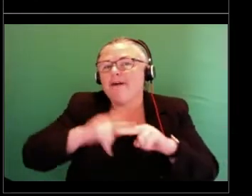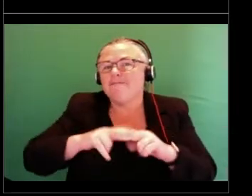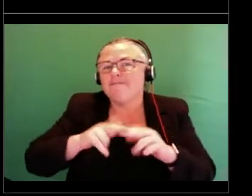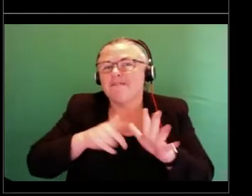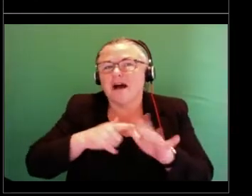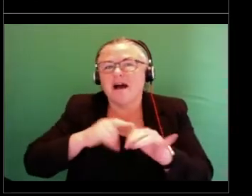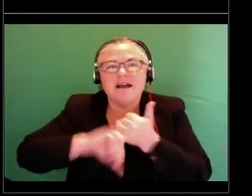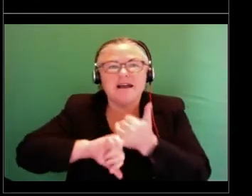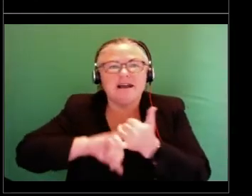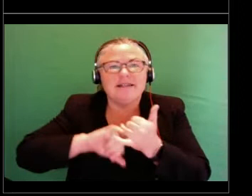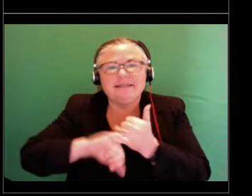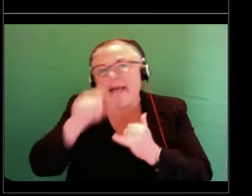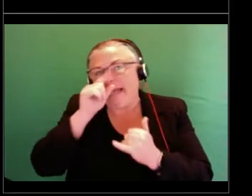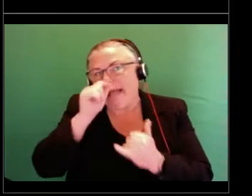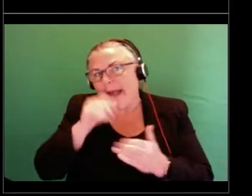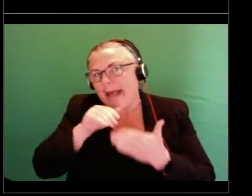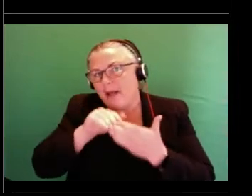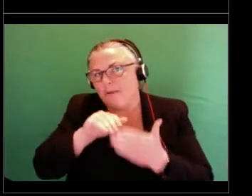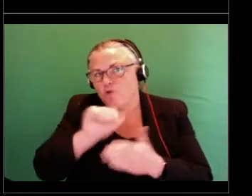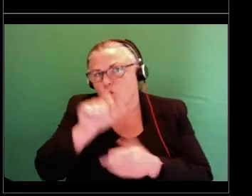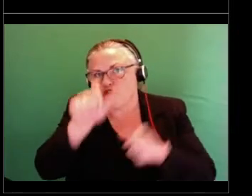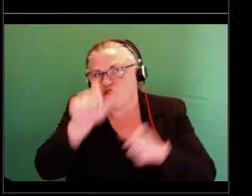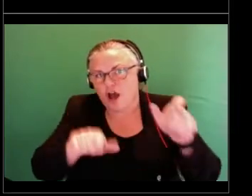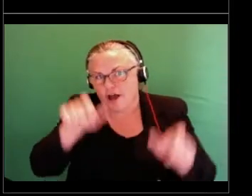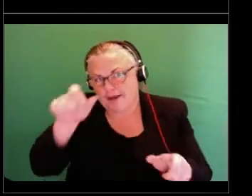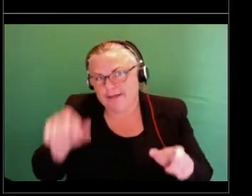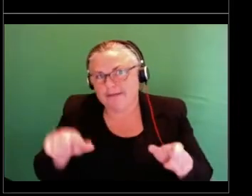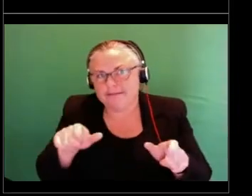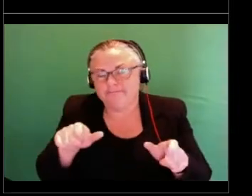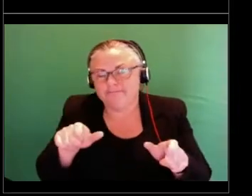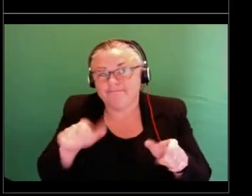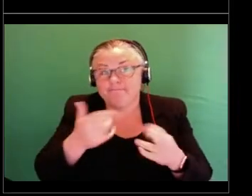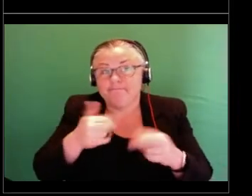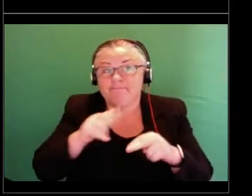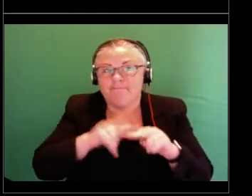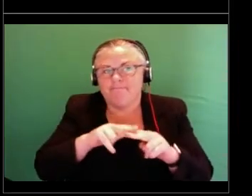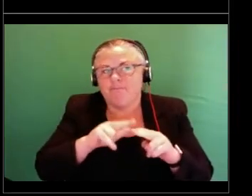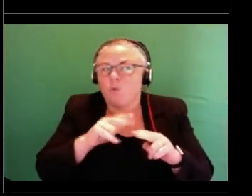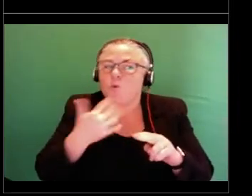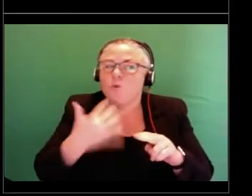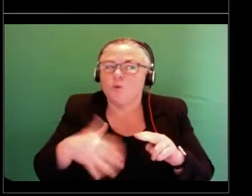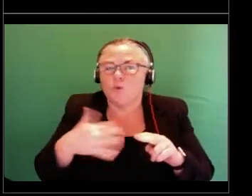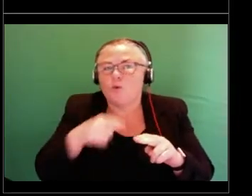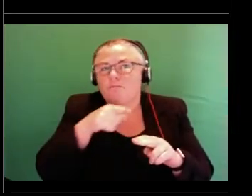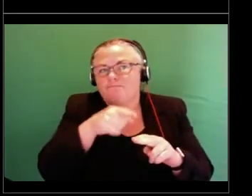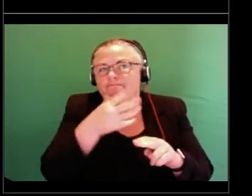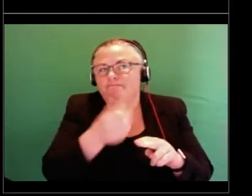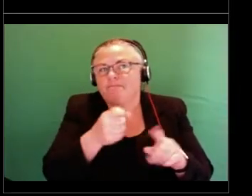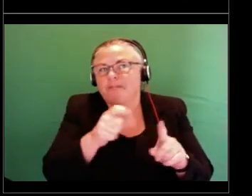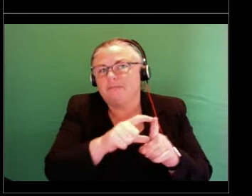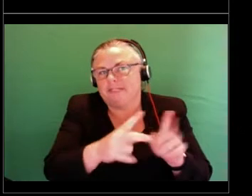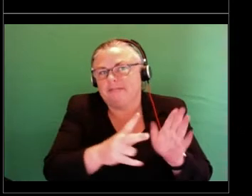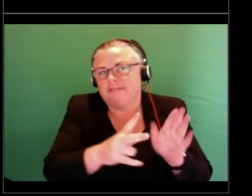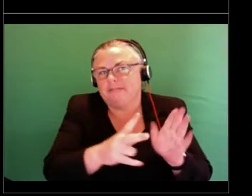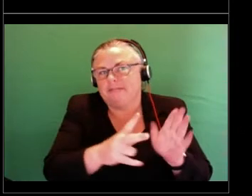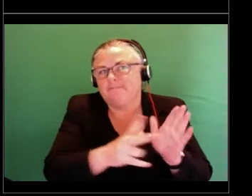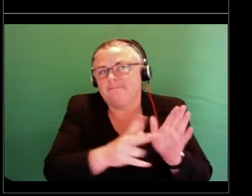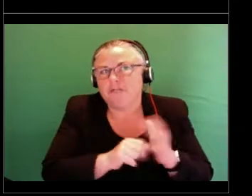Now in 2022 post-COVID, the service is expanding. We're looking to cover all registries and all circuit locations and the addition of